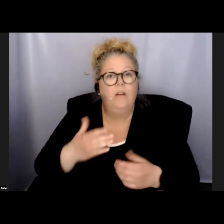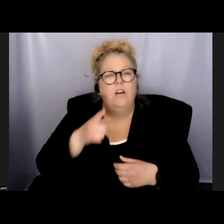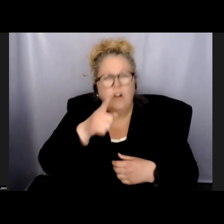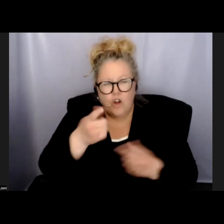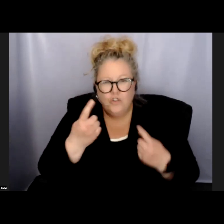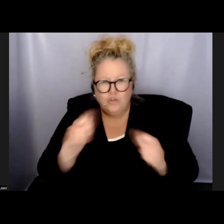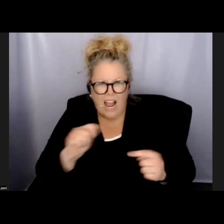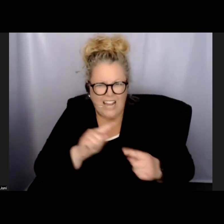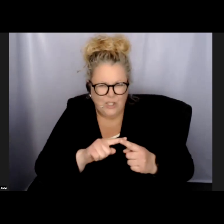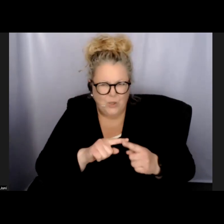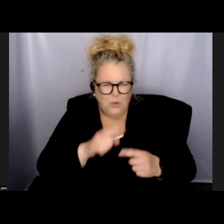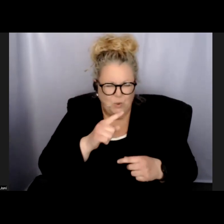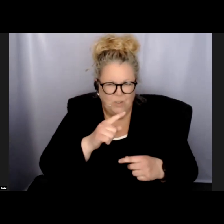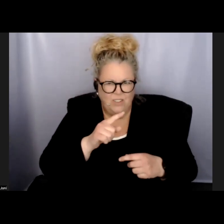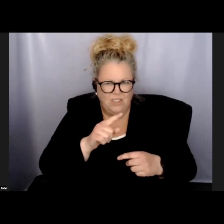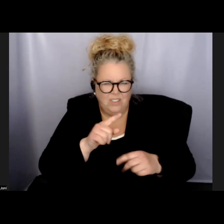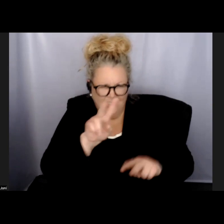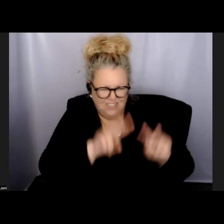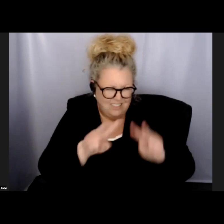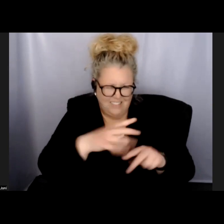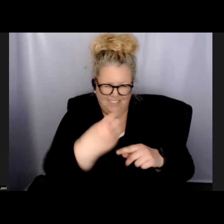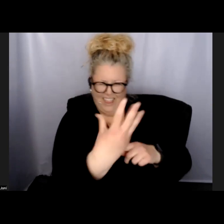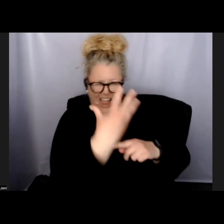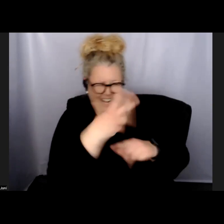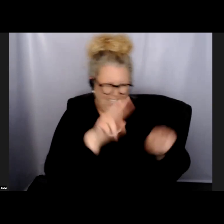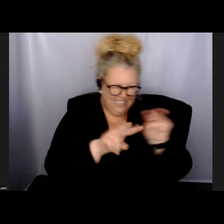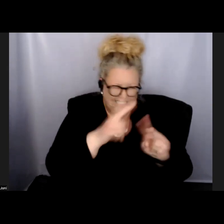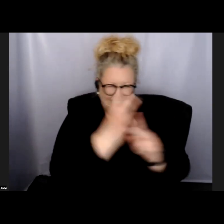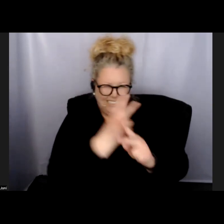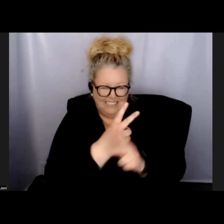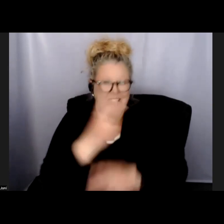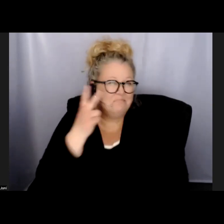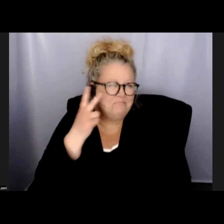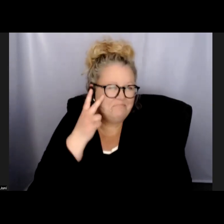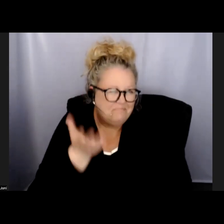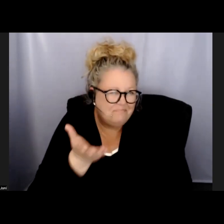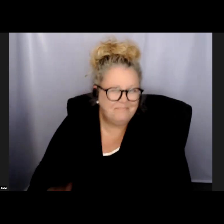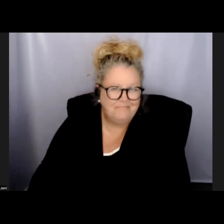them through a little bit of background lighting. let's see how that goes.[DOCTOR